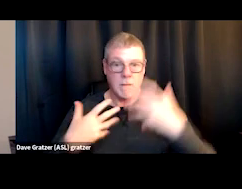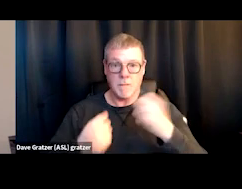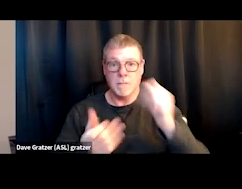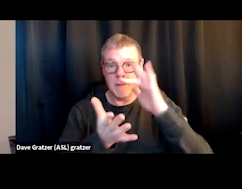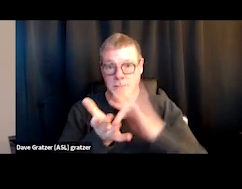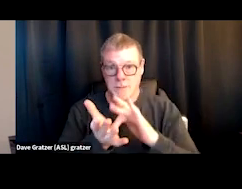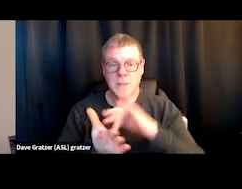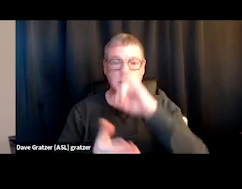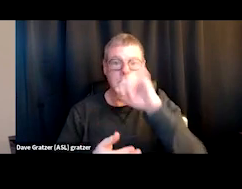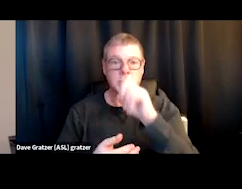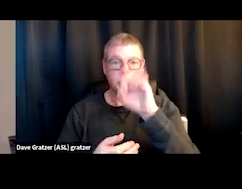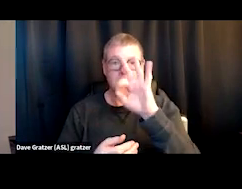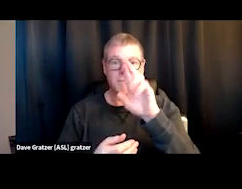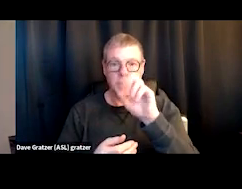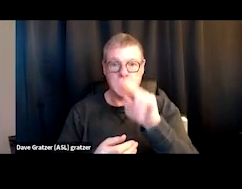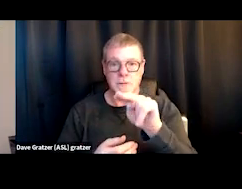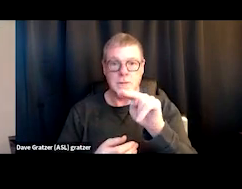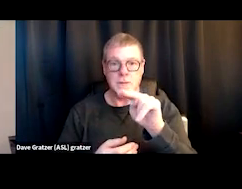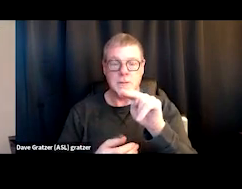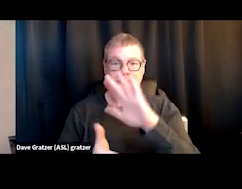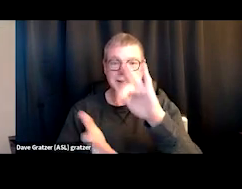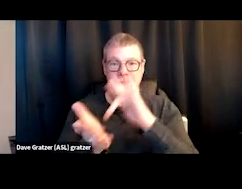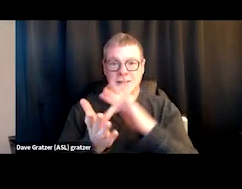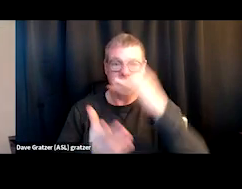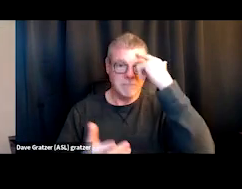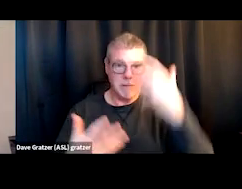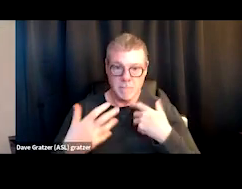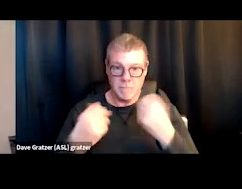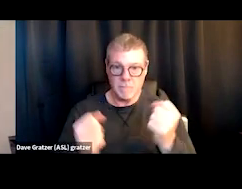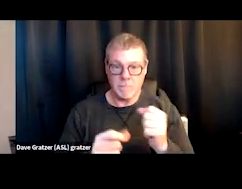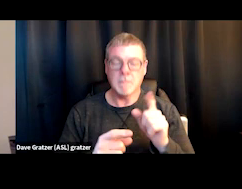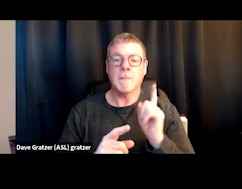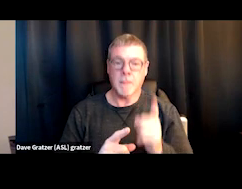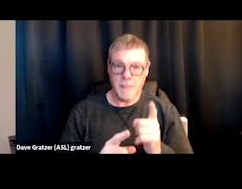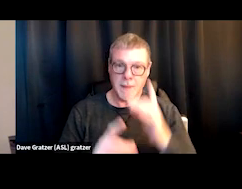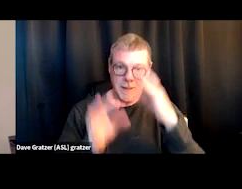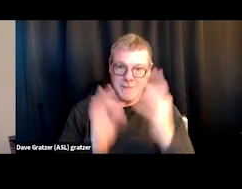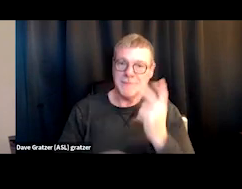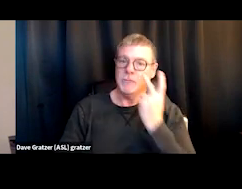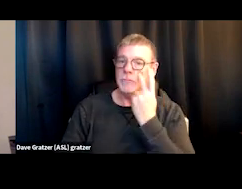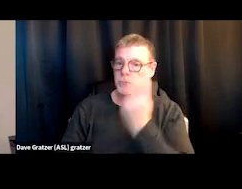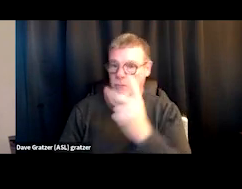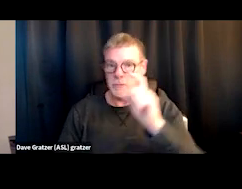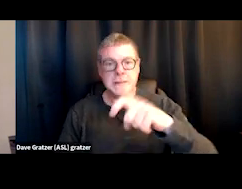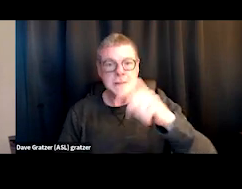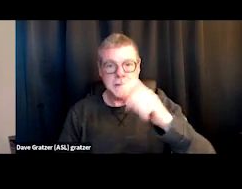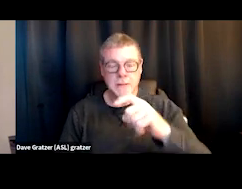Jefferson Center for Mental Health. They certainly saw the need, and it met their goals